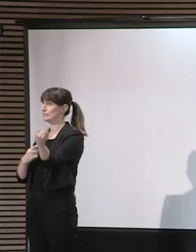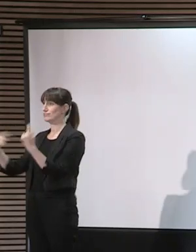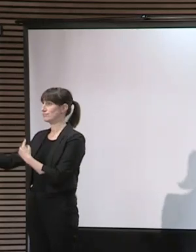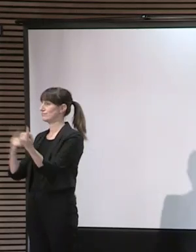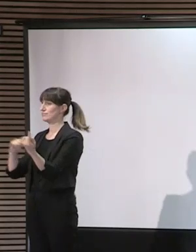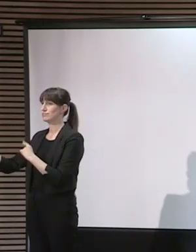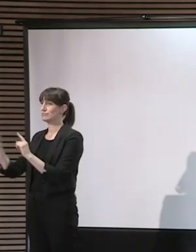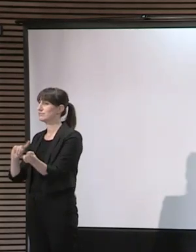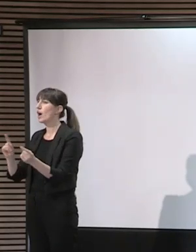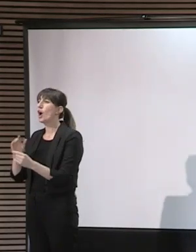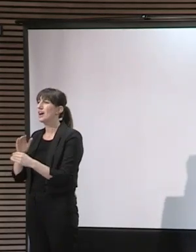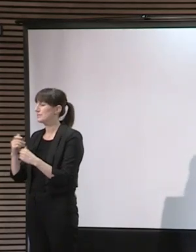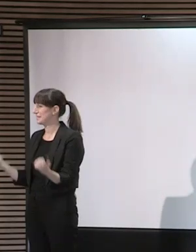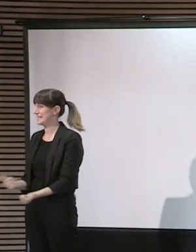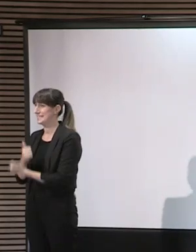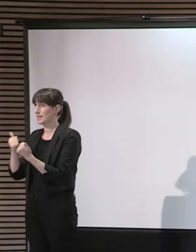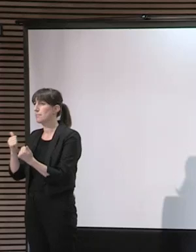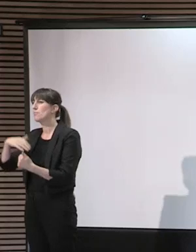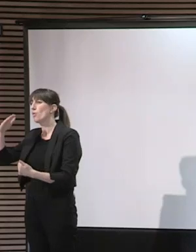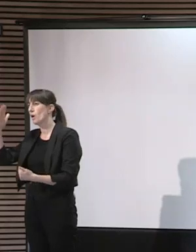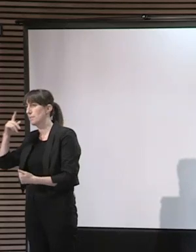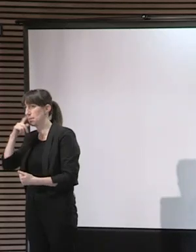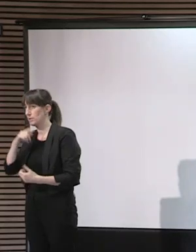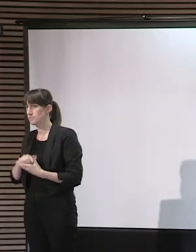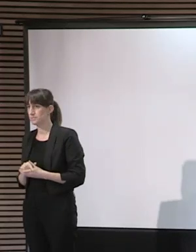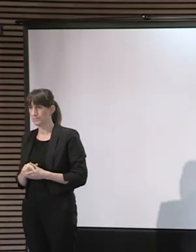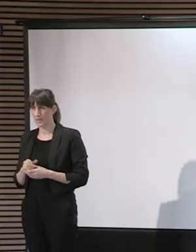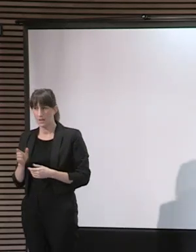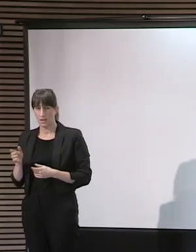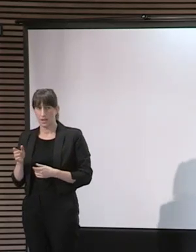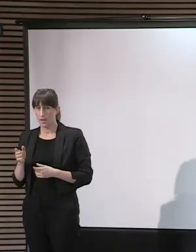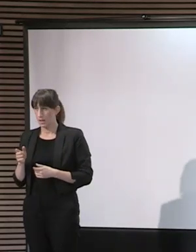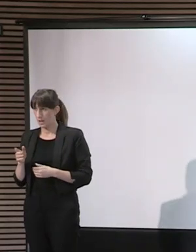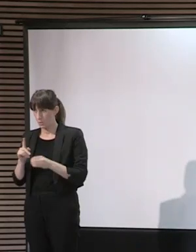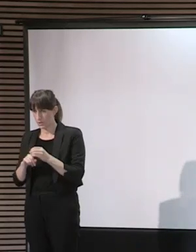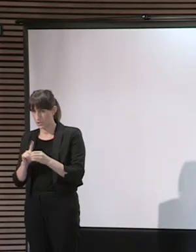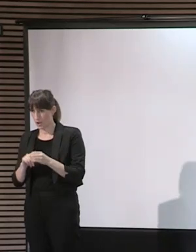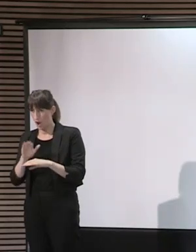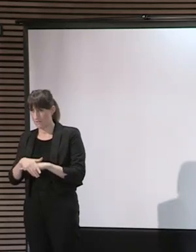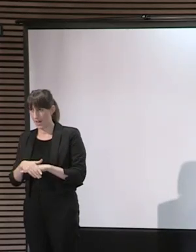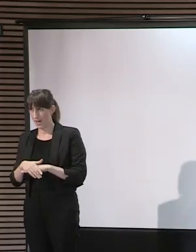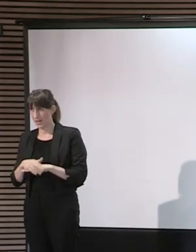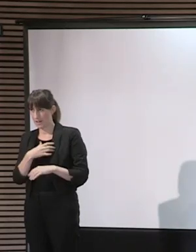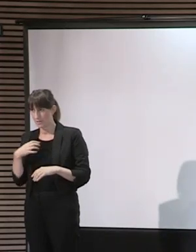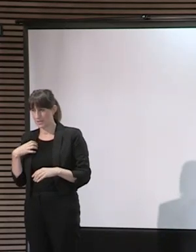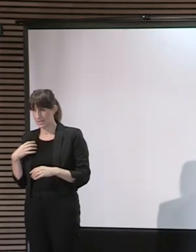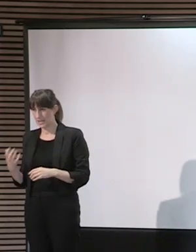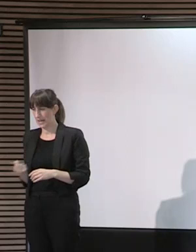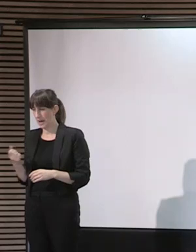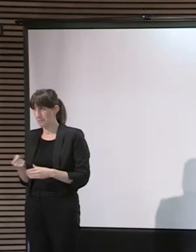for an event such as that. Why is someone who loses their job because of COVID-19 paid -